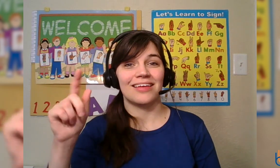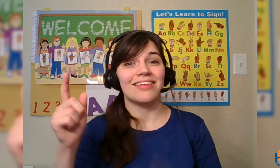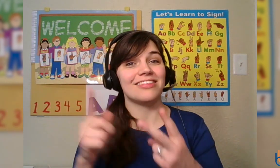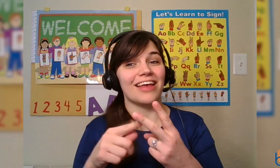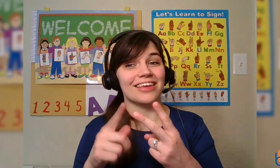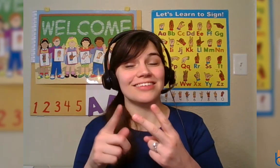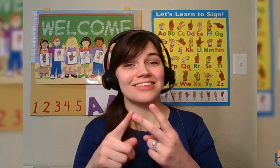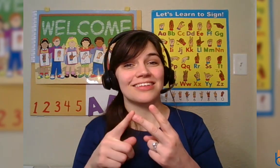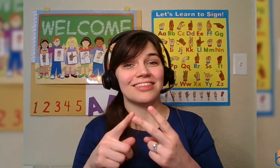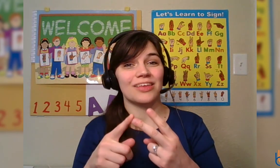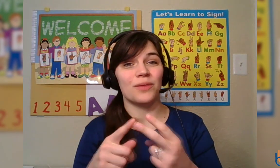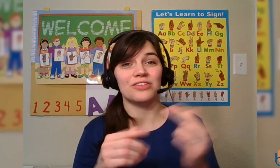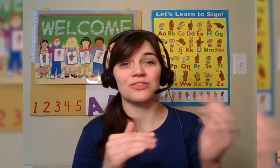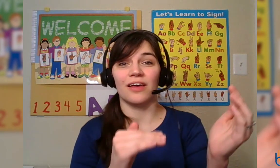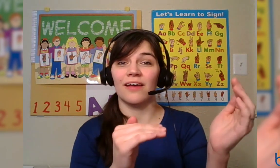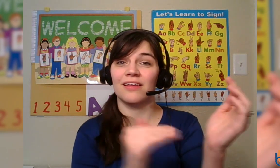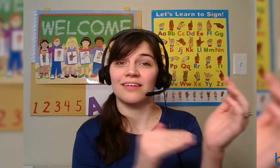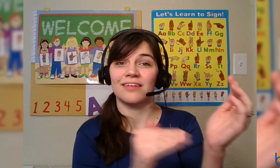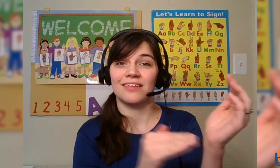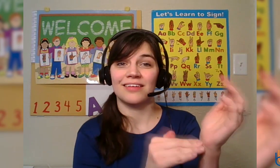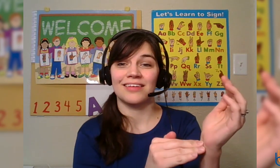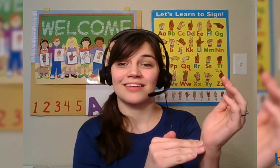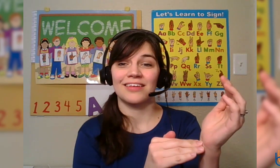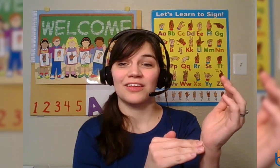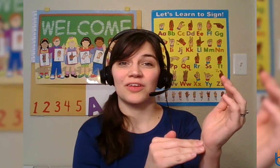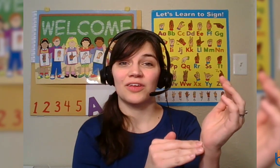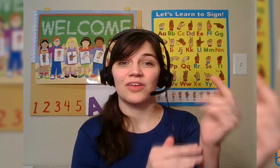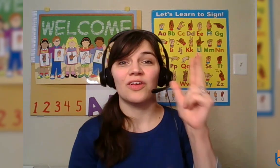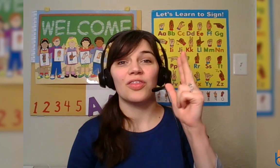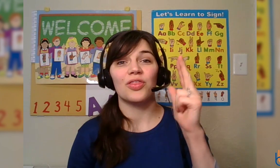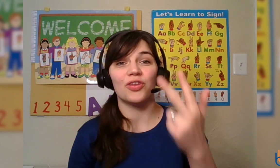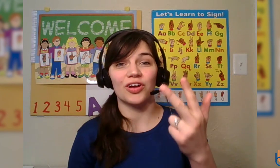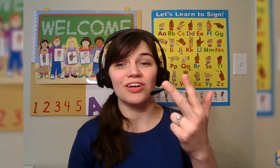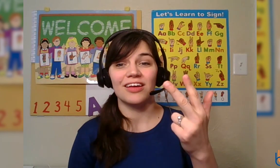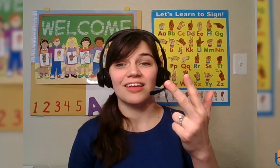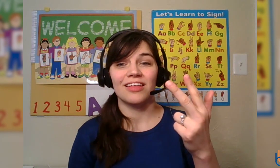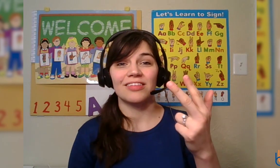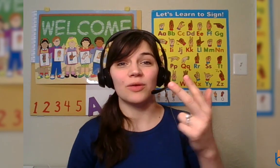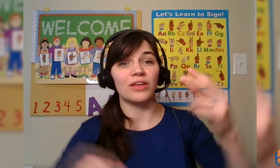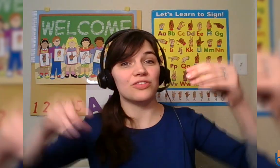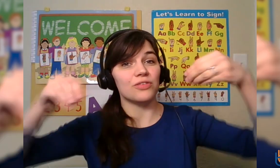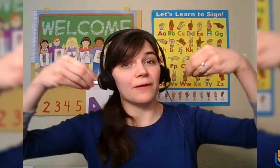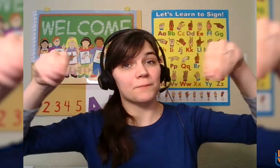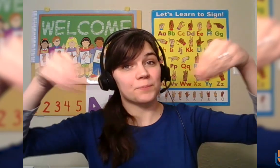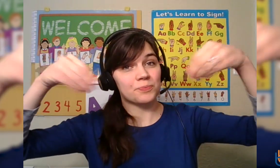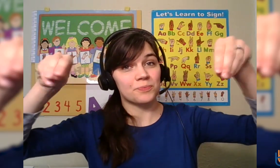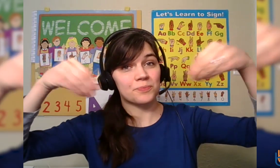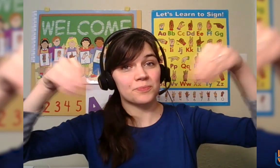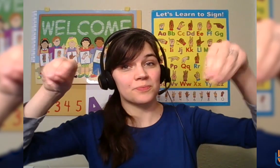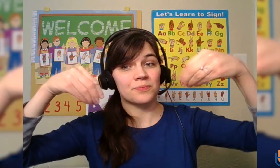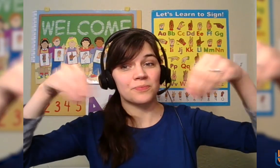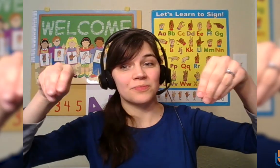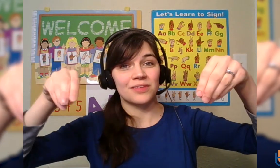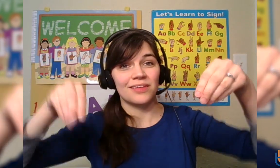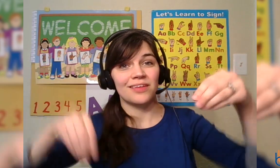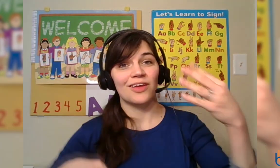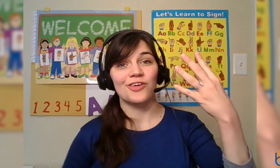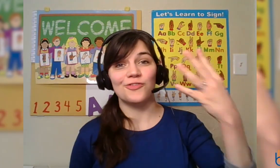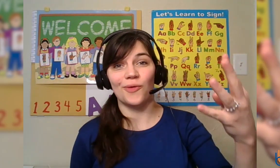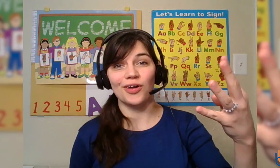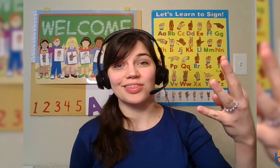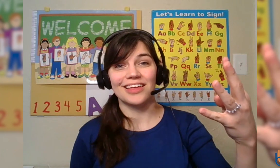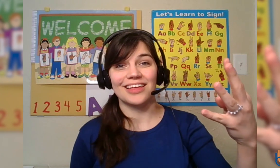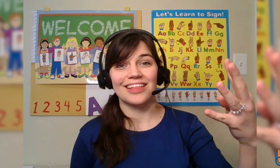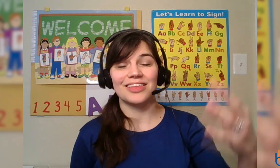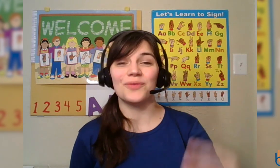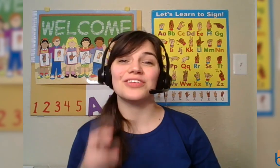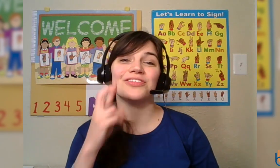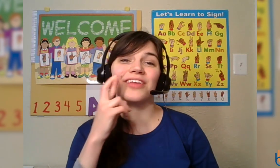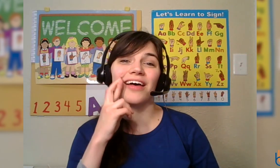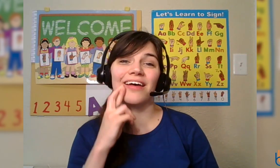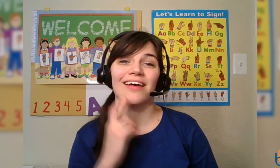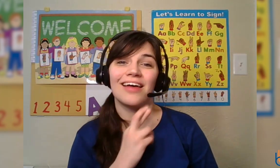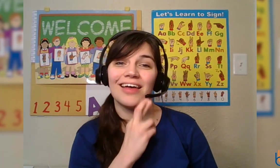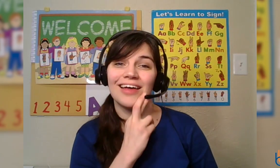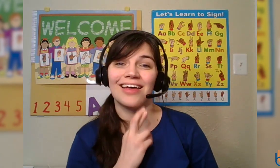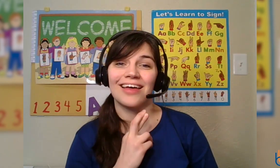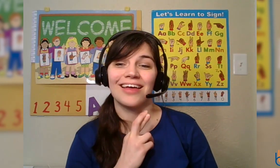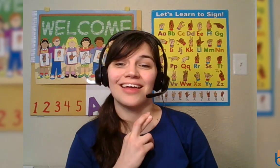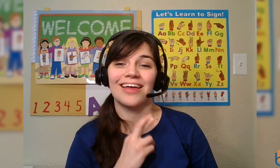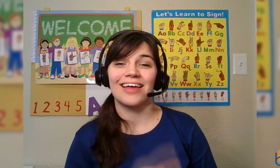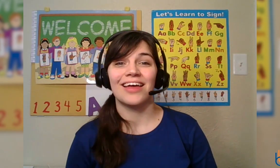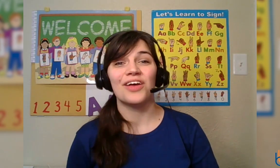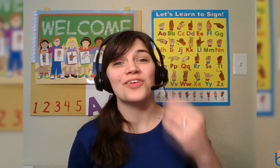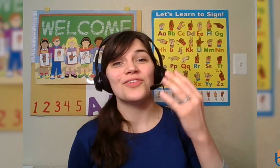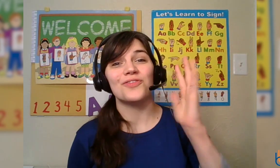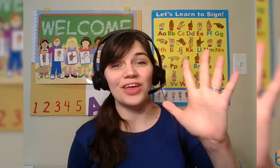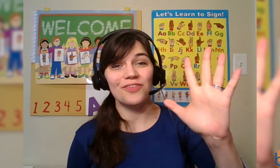Second they went to the *sign*. Third they went to the *sign*. Fourth they went to the *sign*. Fifth